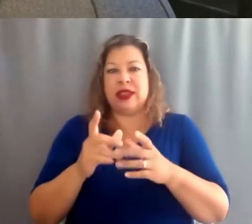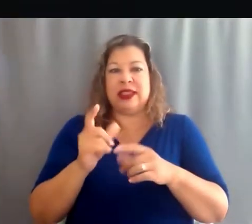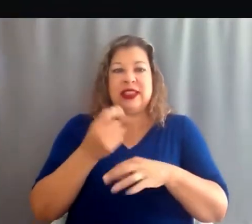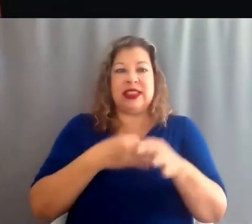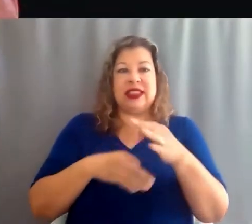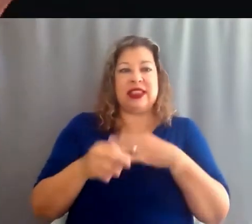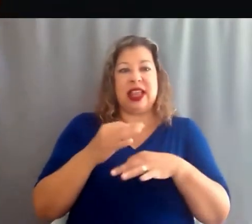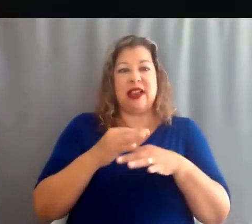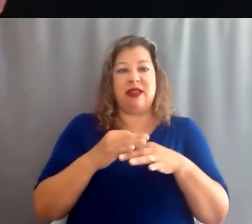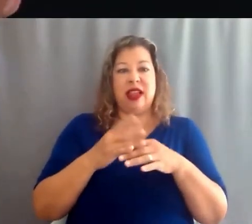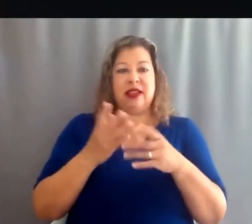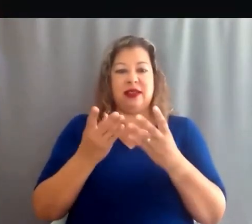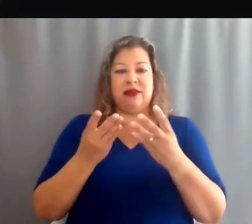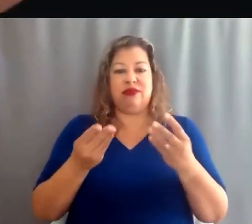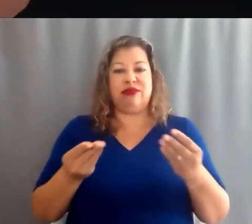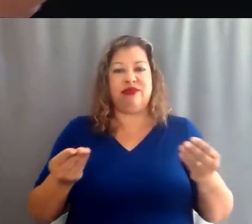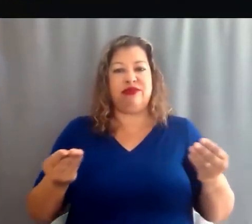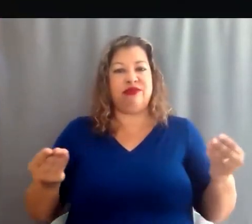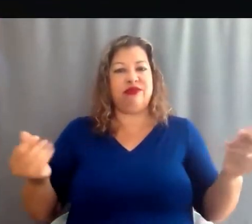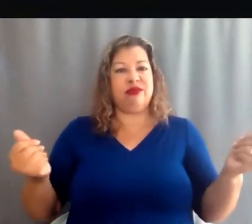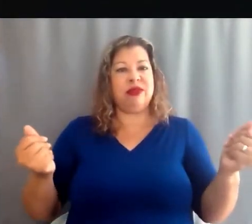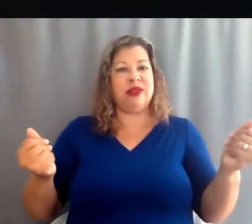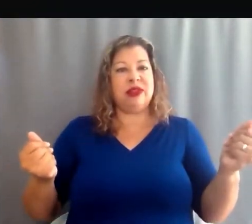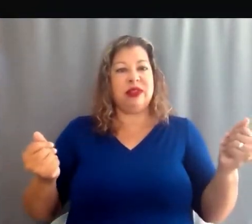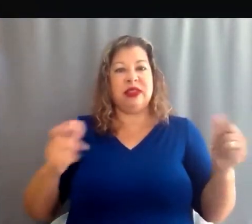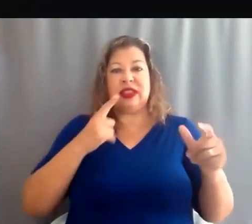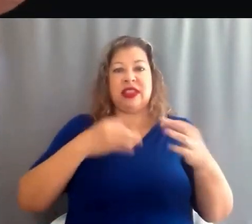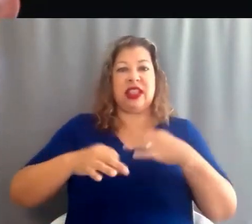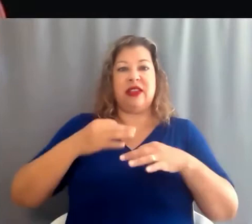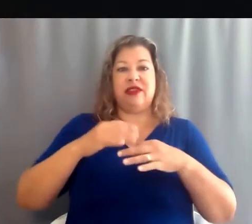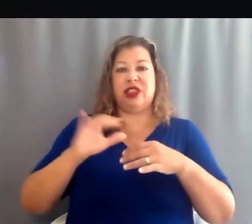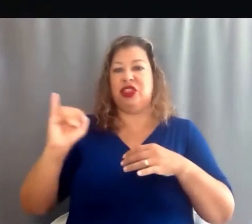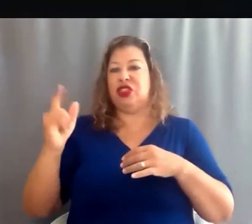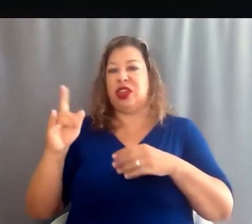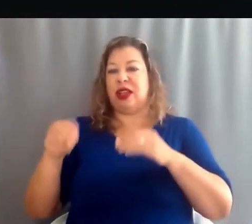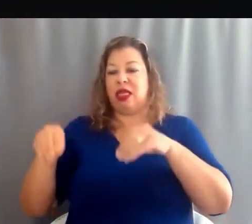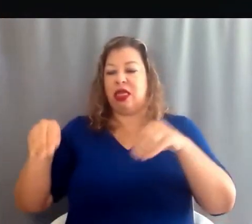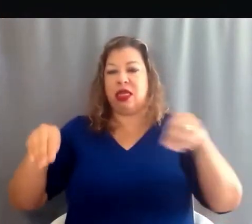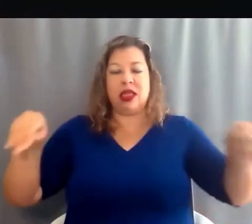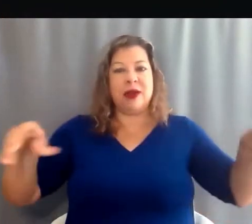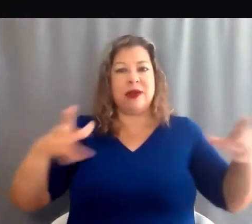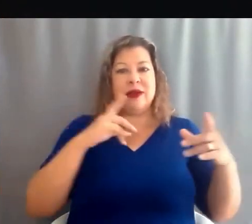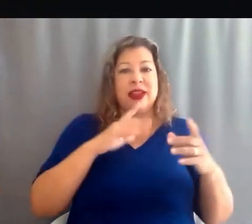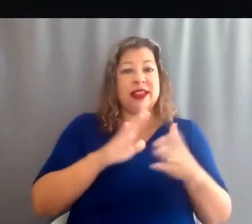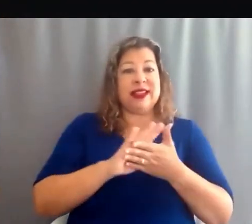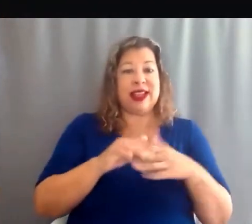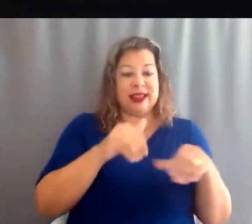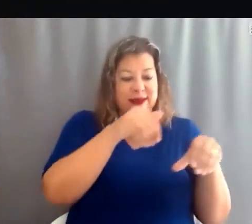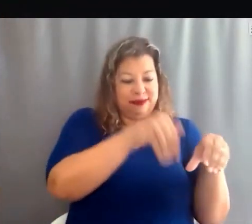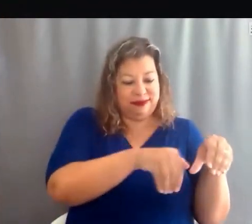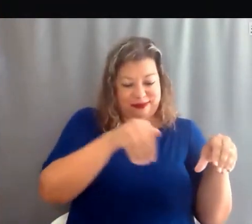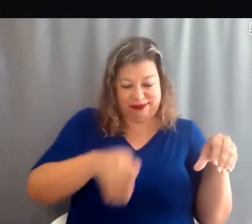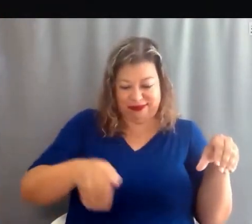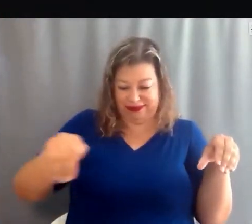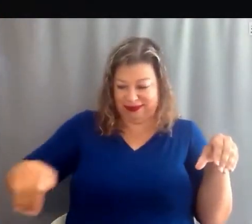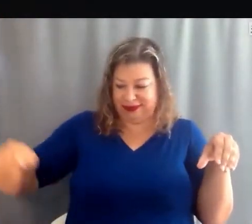the classroom doesn't have to be a place that has junk everywhere. And there's one of these cubbies for every student in the entire classroom.